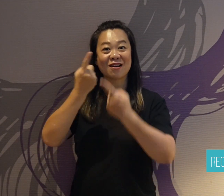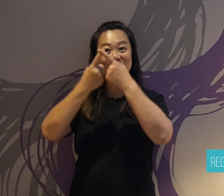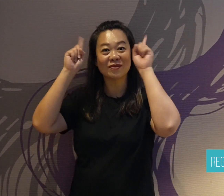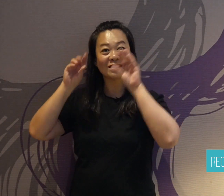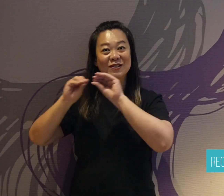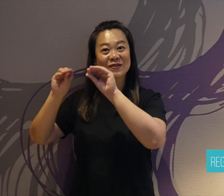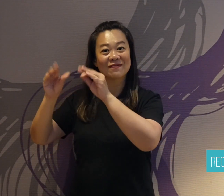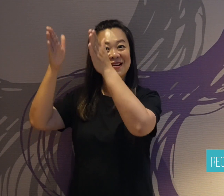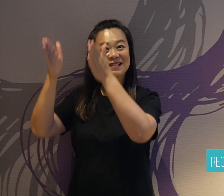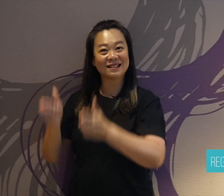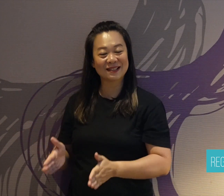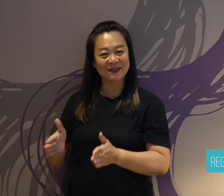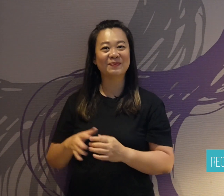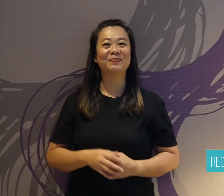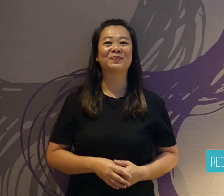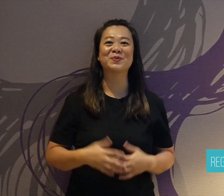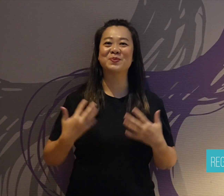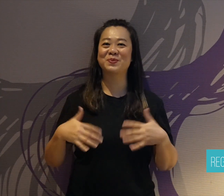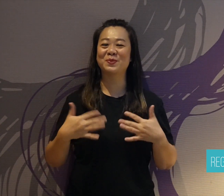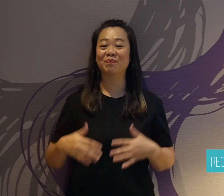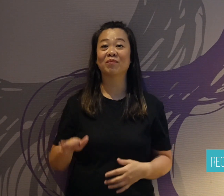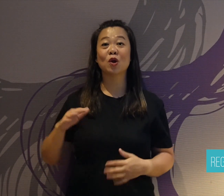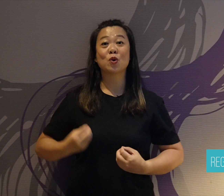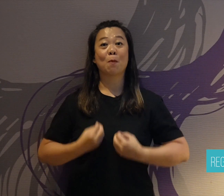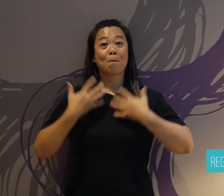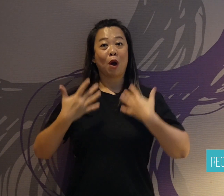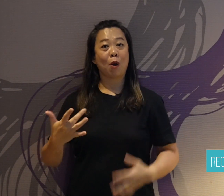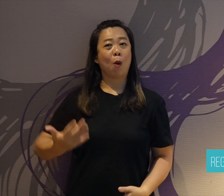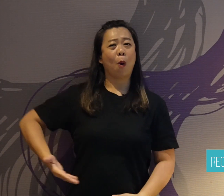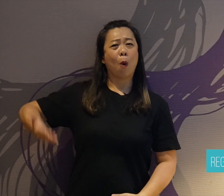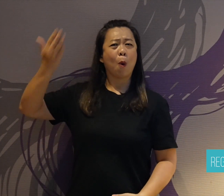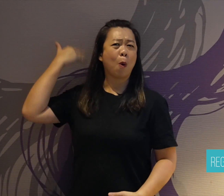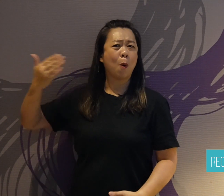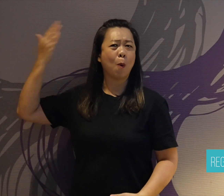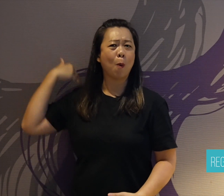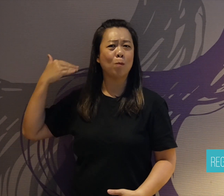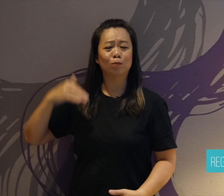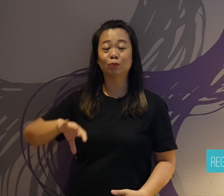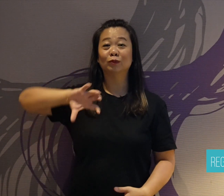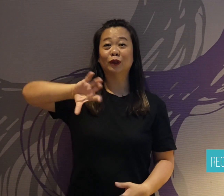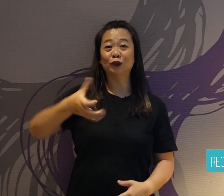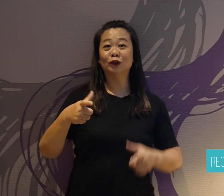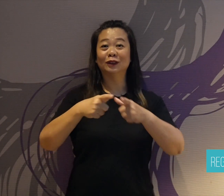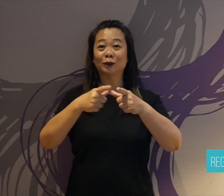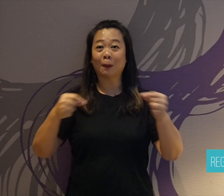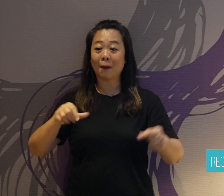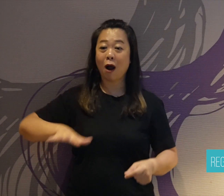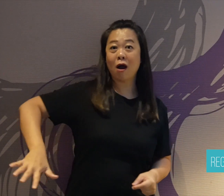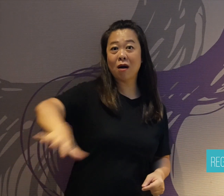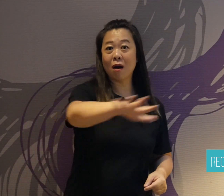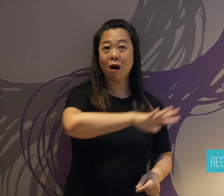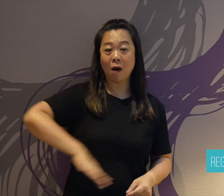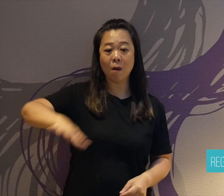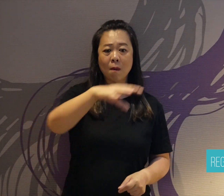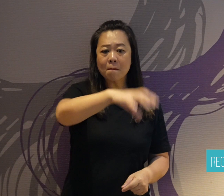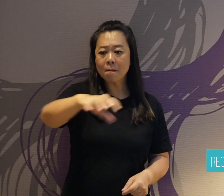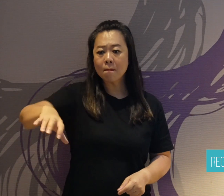story is inspiring. Even though he can't see or hear, he didn't